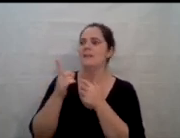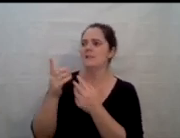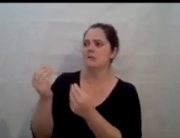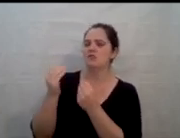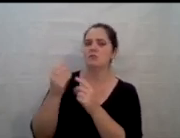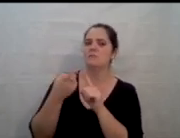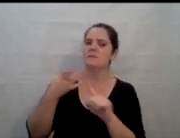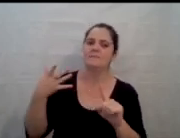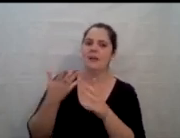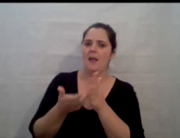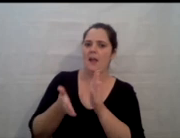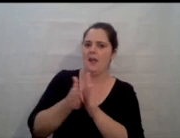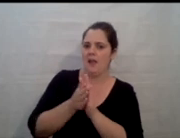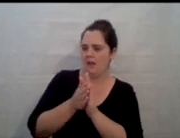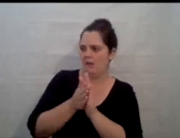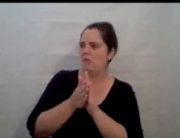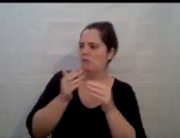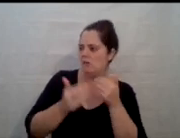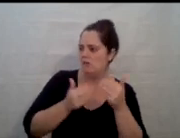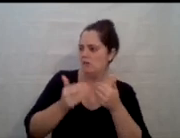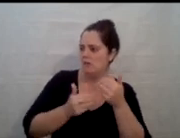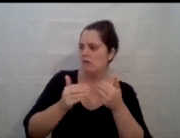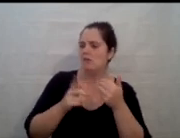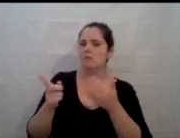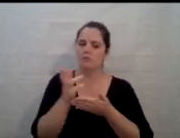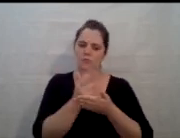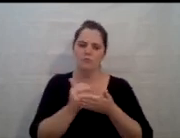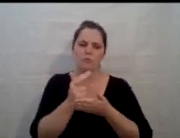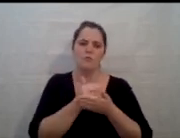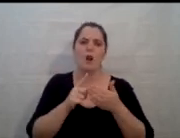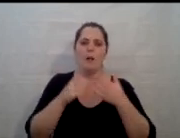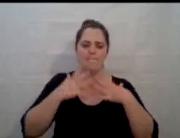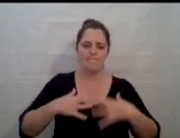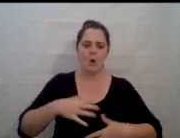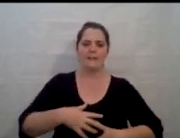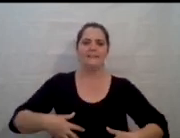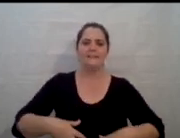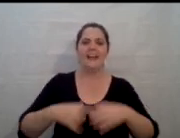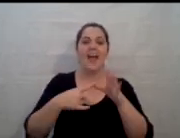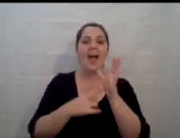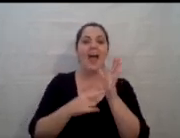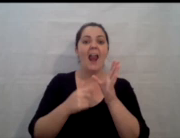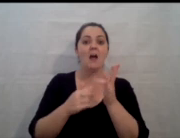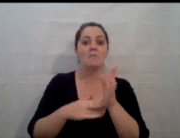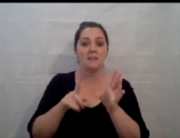drawing where you study anatomy then you work from casts, plaster casts of statues and classical works of art and